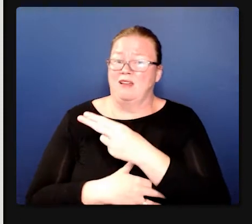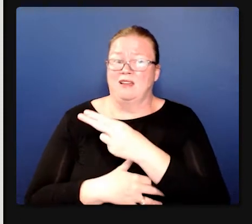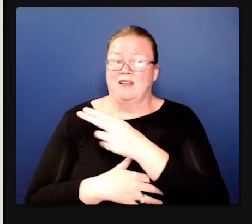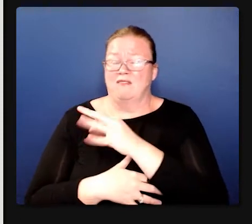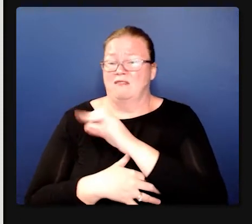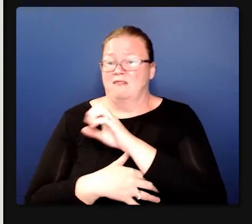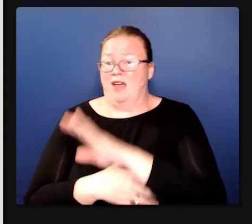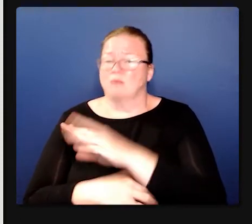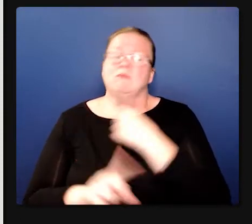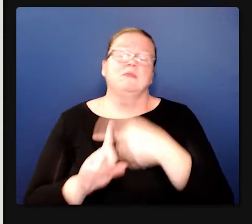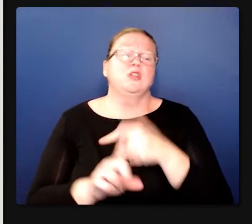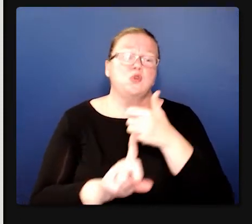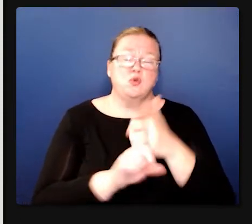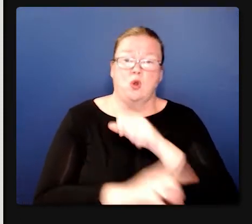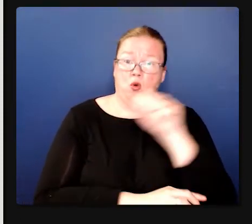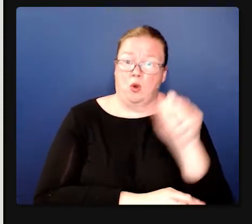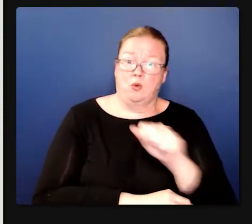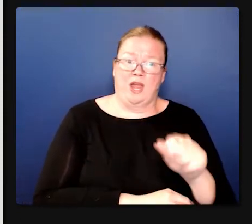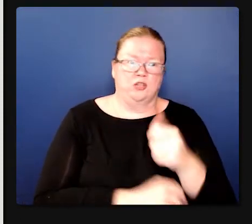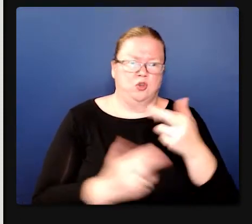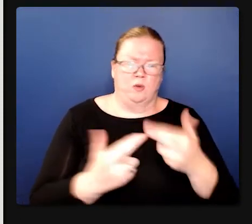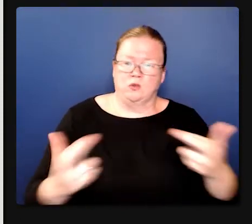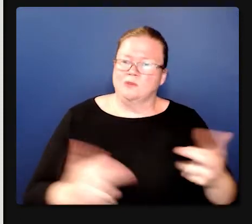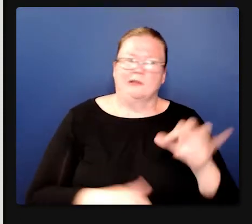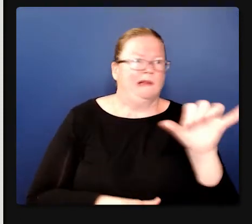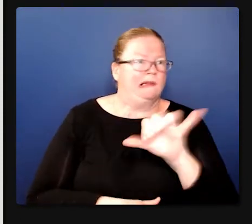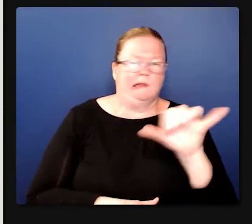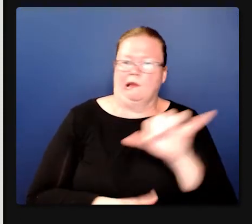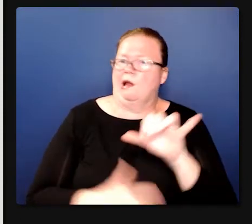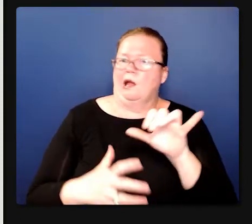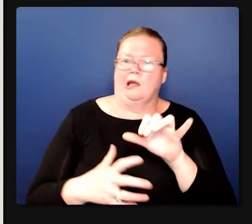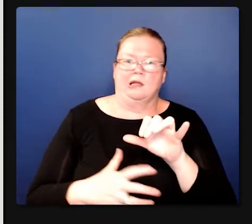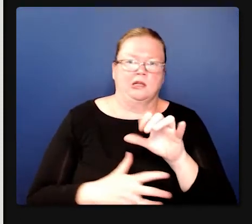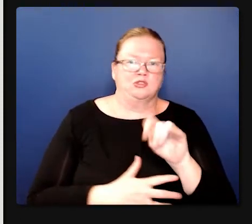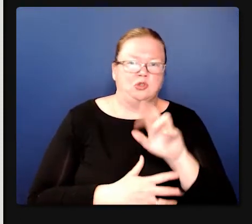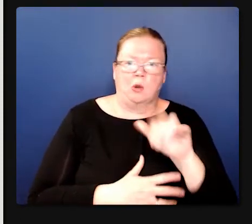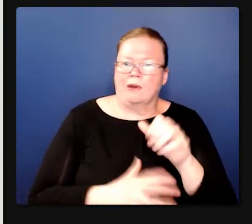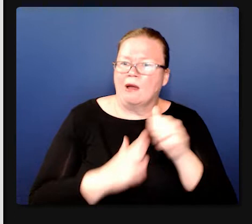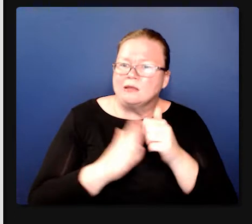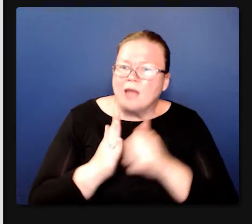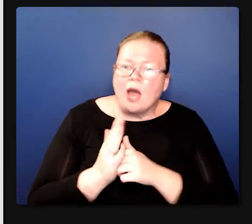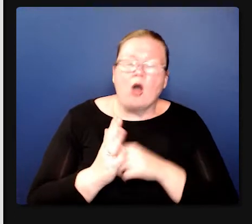and your own Azure resources, such as storage account, or Azure Data Explorer.